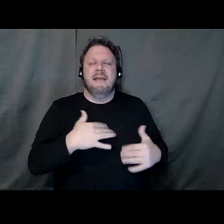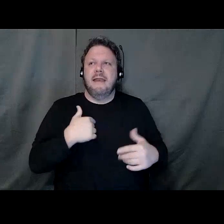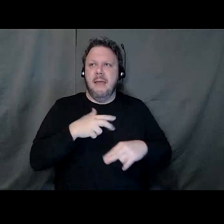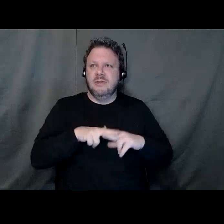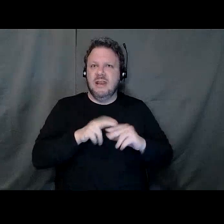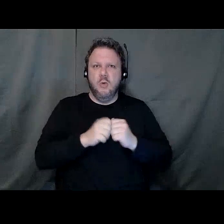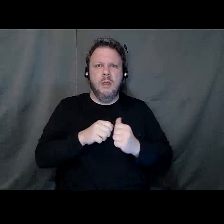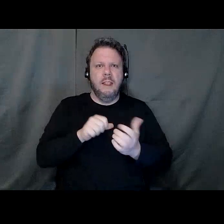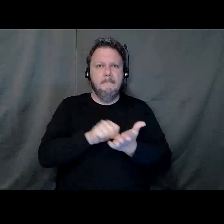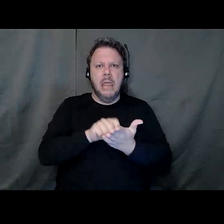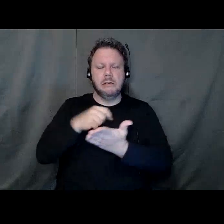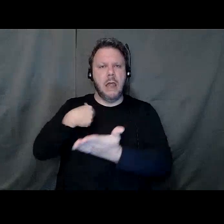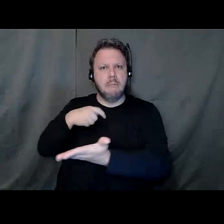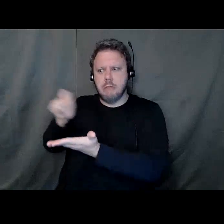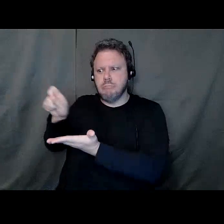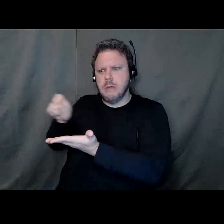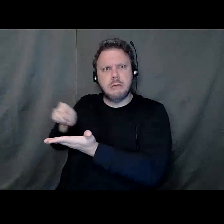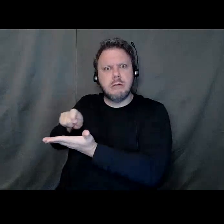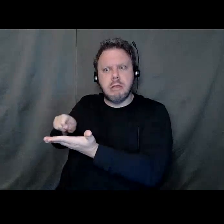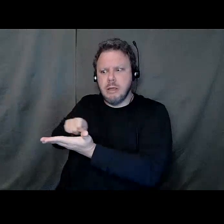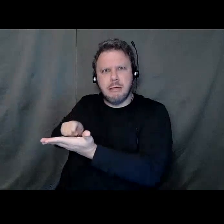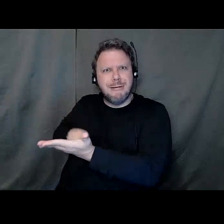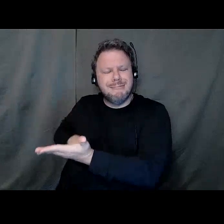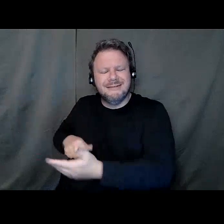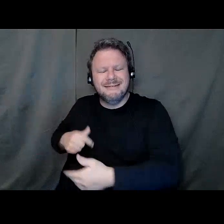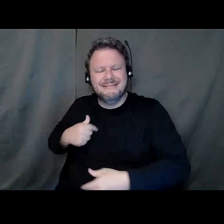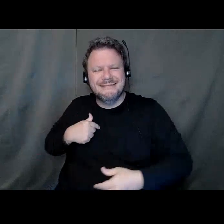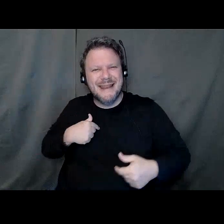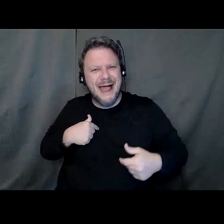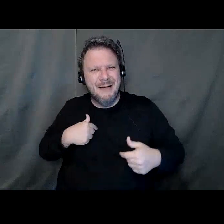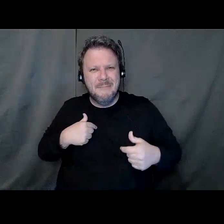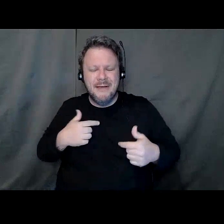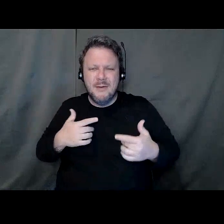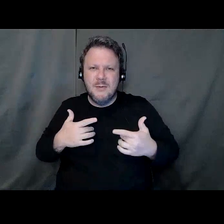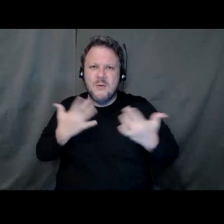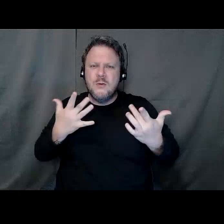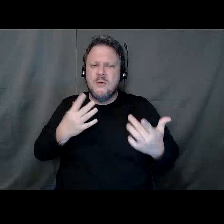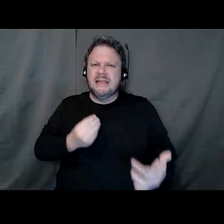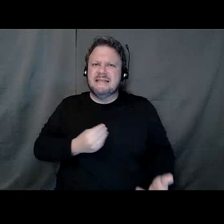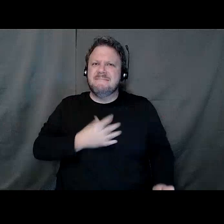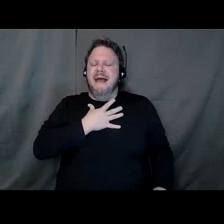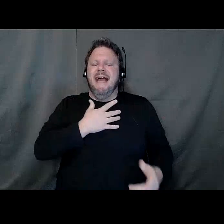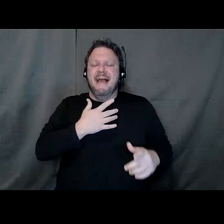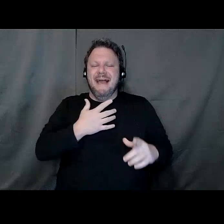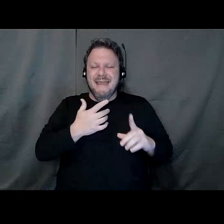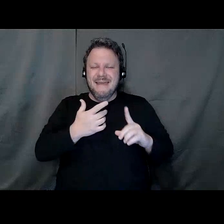I've got a page full of notes and I am just so inspired by you that.